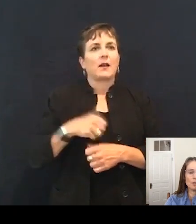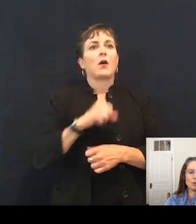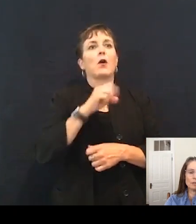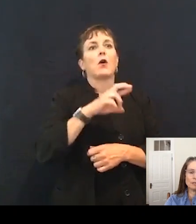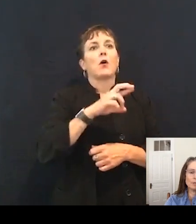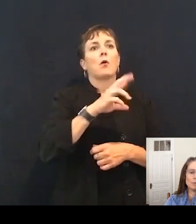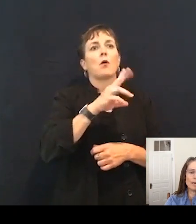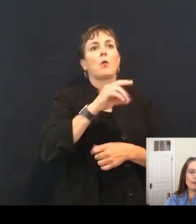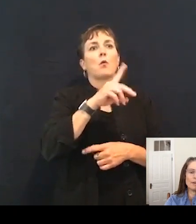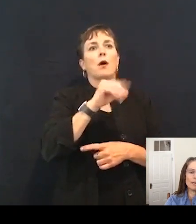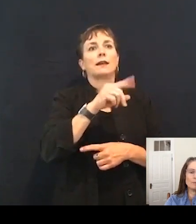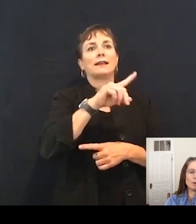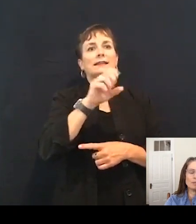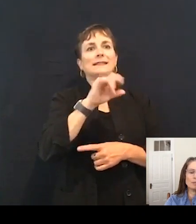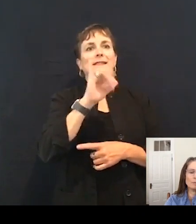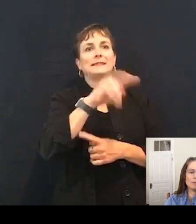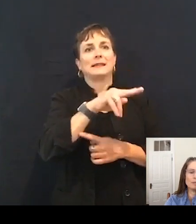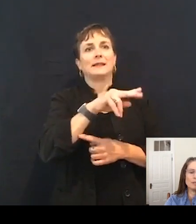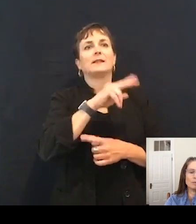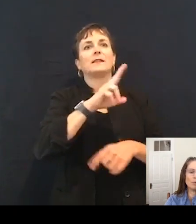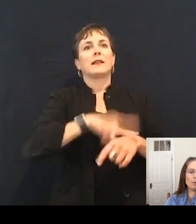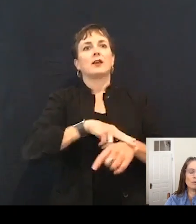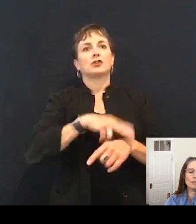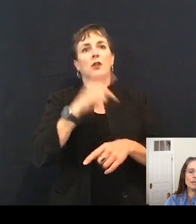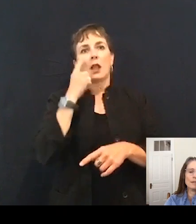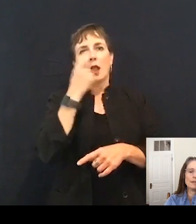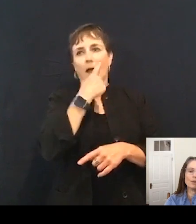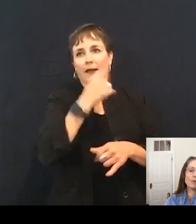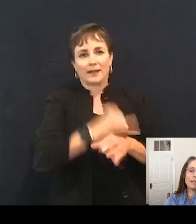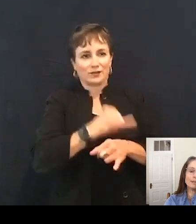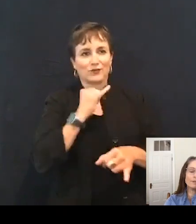Currently, we have eight participants enrolled that are waiting for